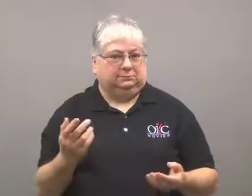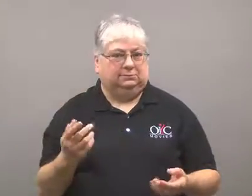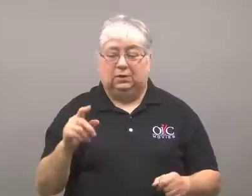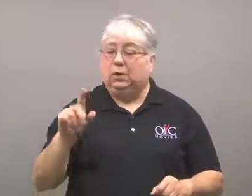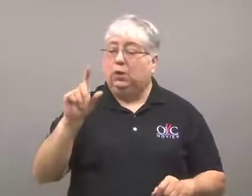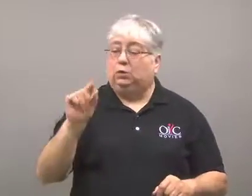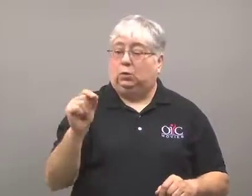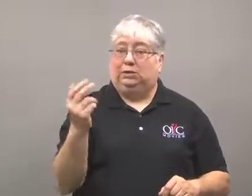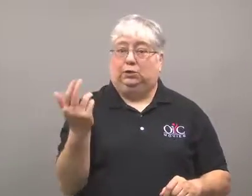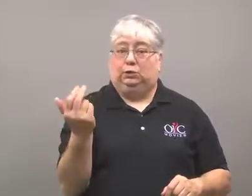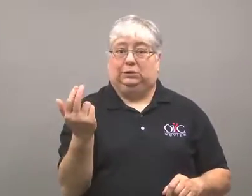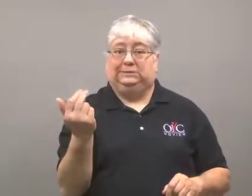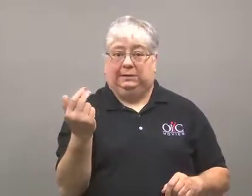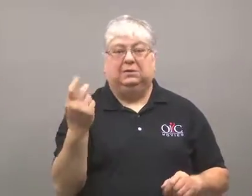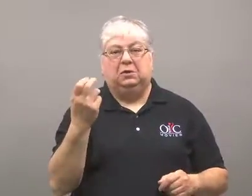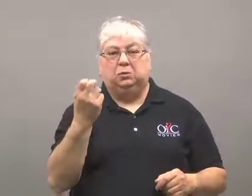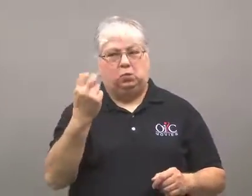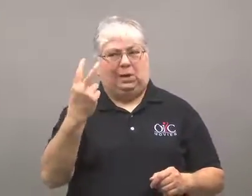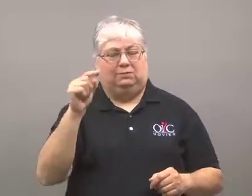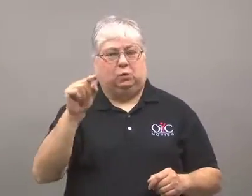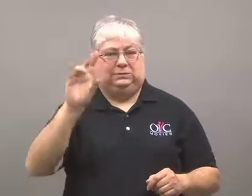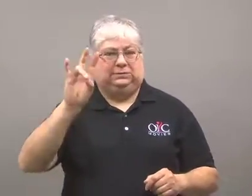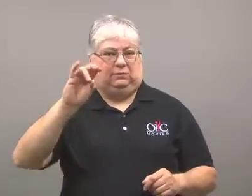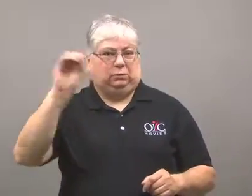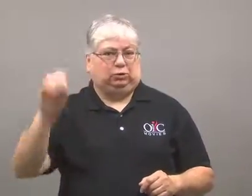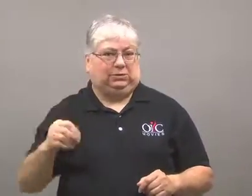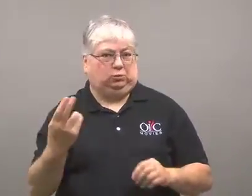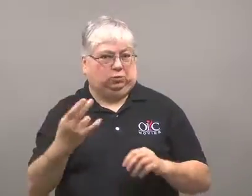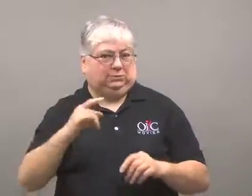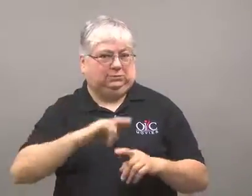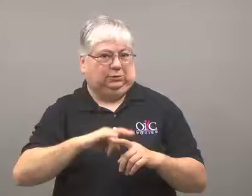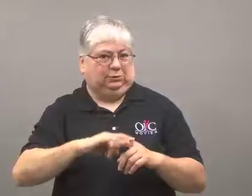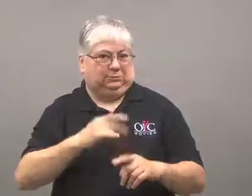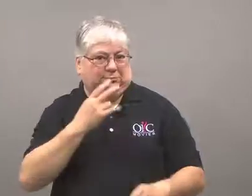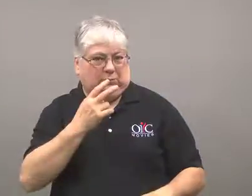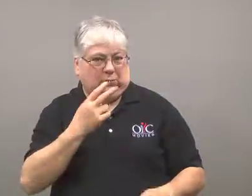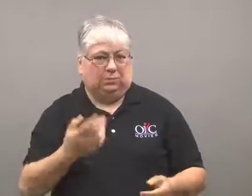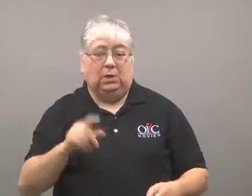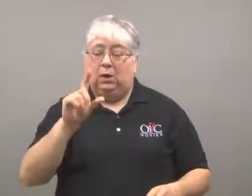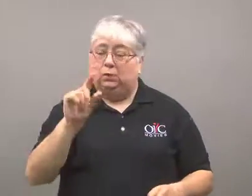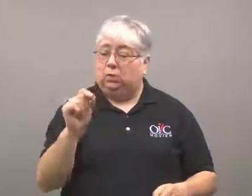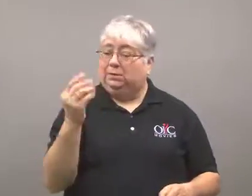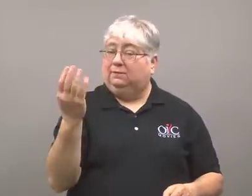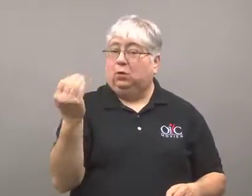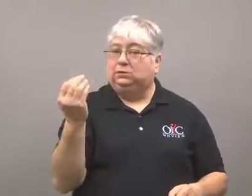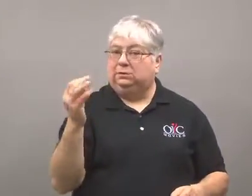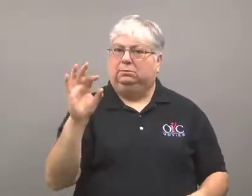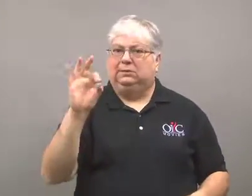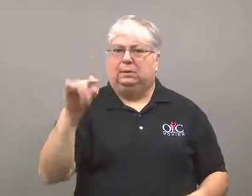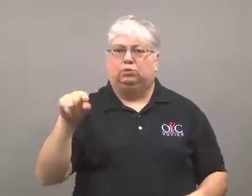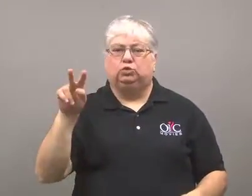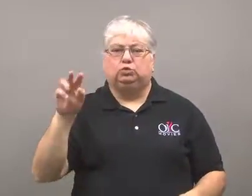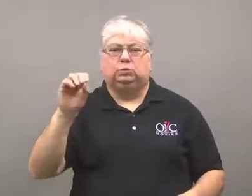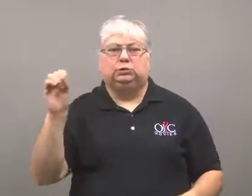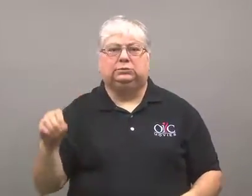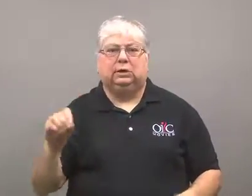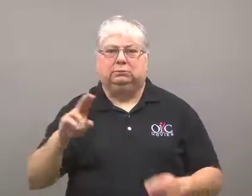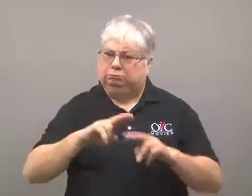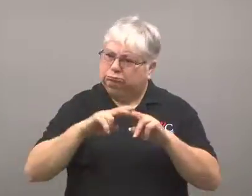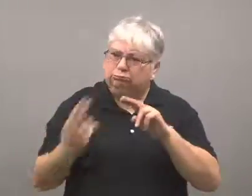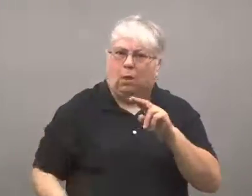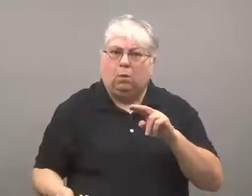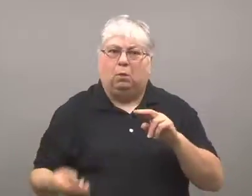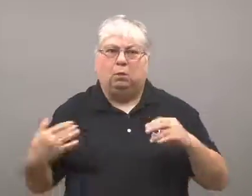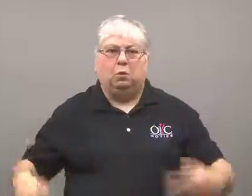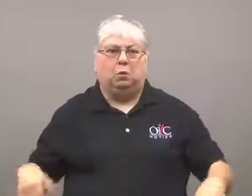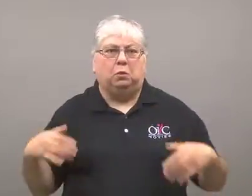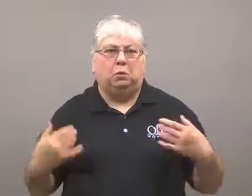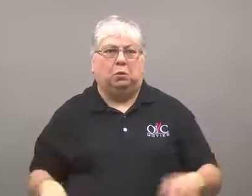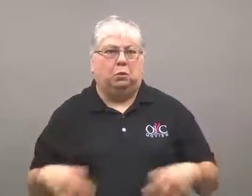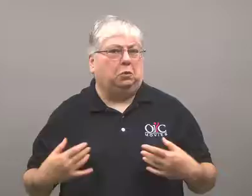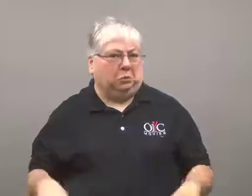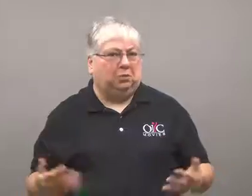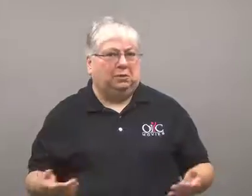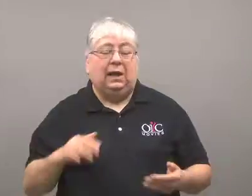In 2013, 12.7% used cigarettes. That percentage dropped considerably to 9.2% for 2014.